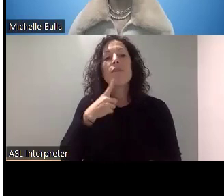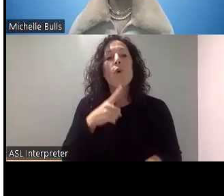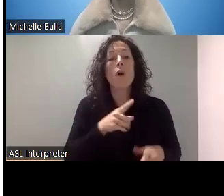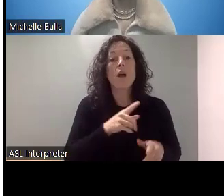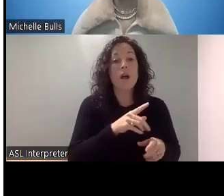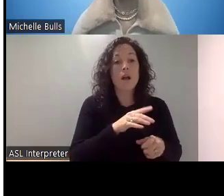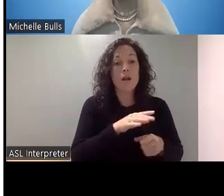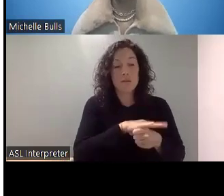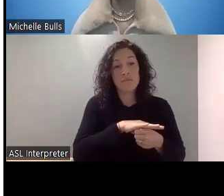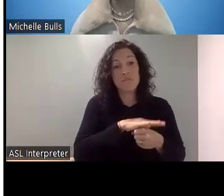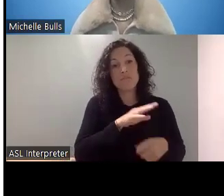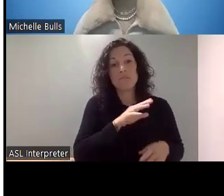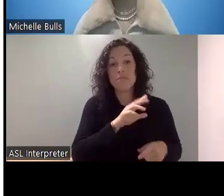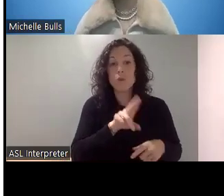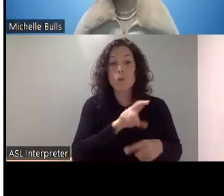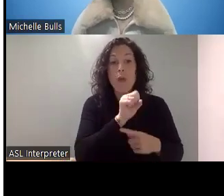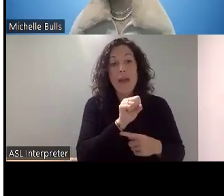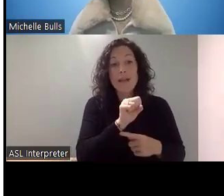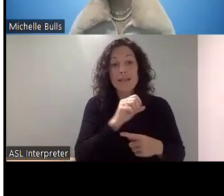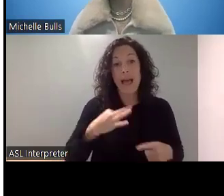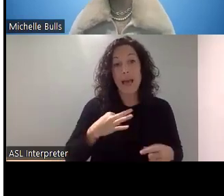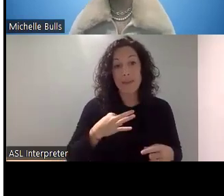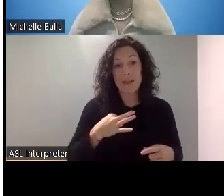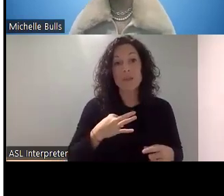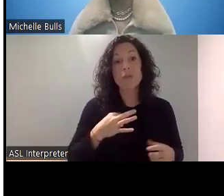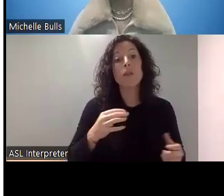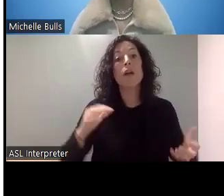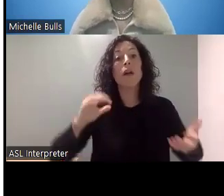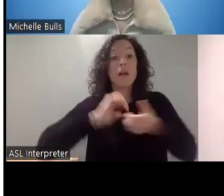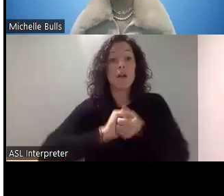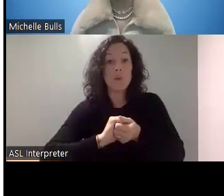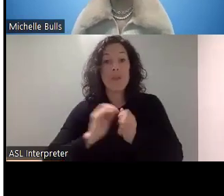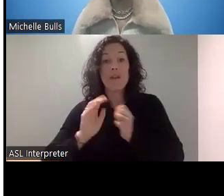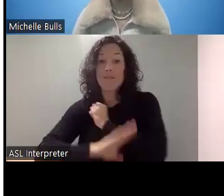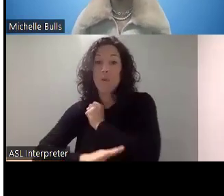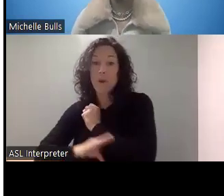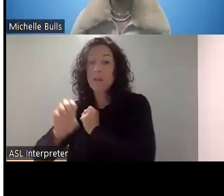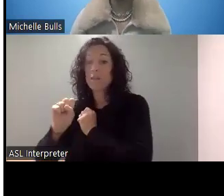with a foreign subcontract, the modular budget is allowed,